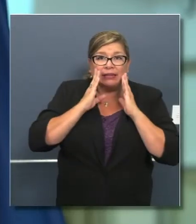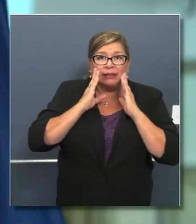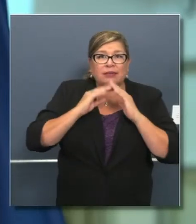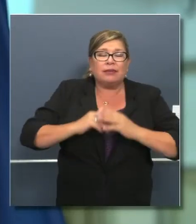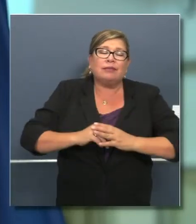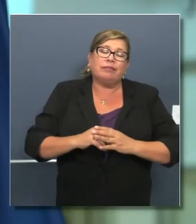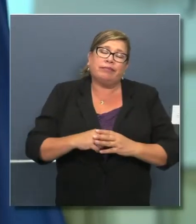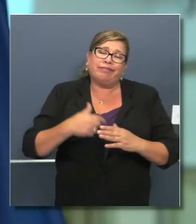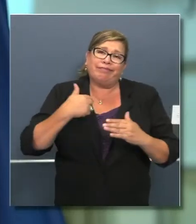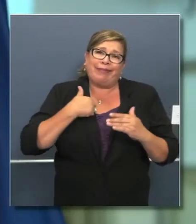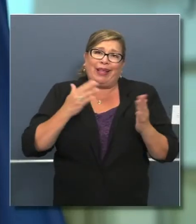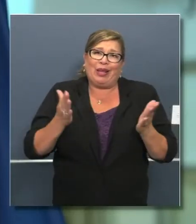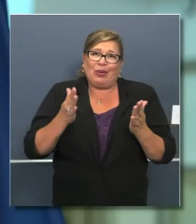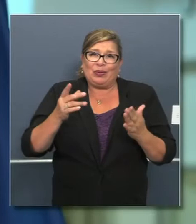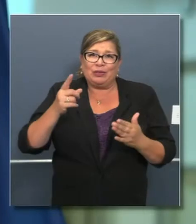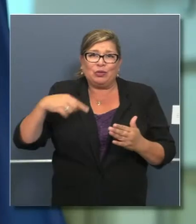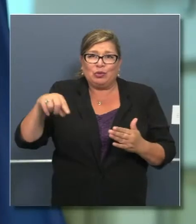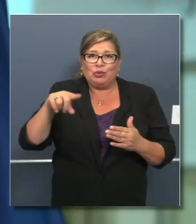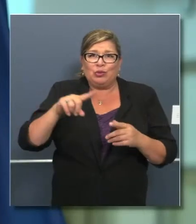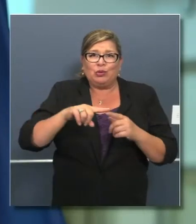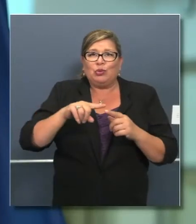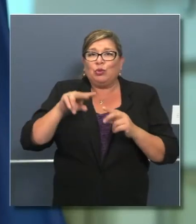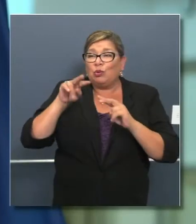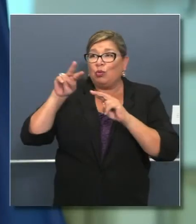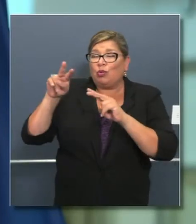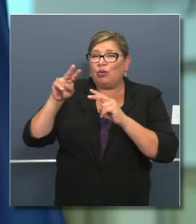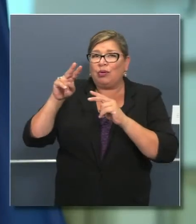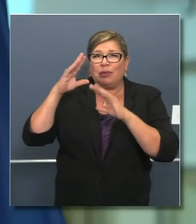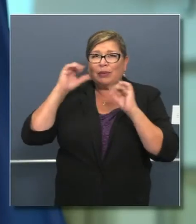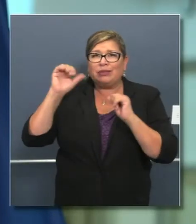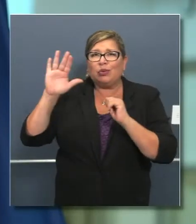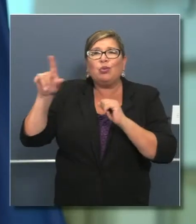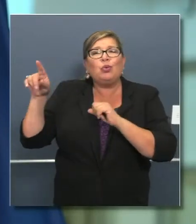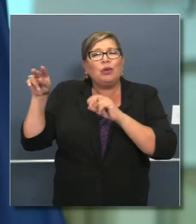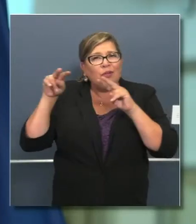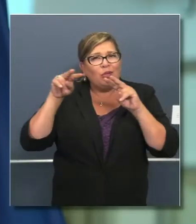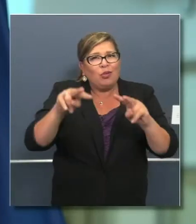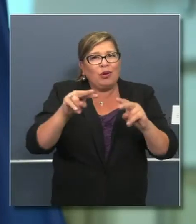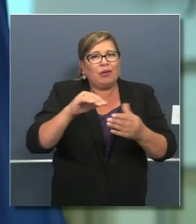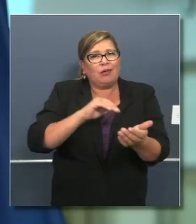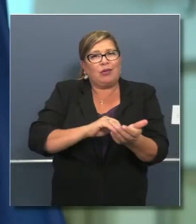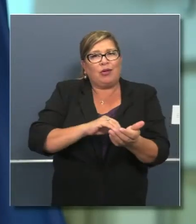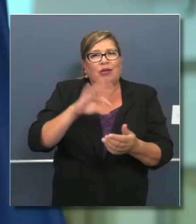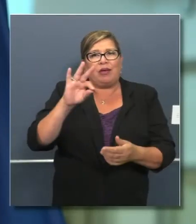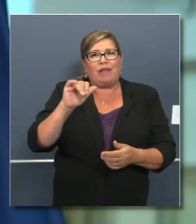watching to look the example of doctor foul Qi that would be my response to that question